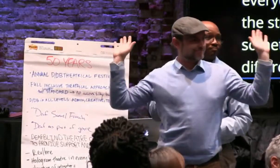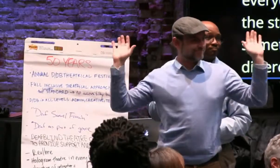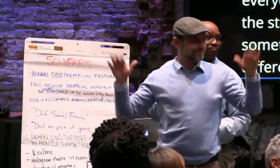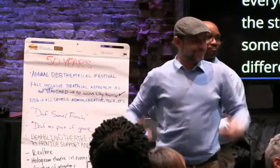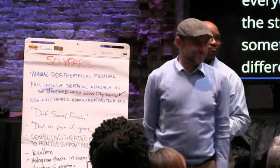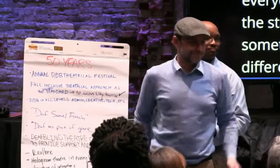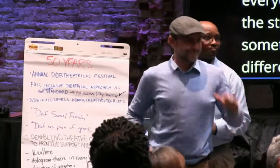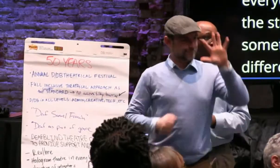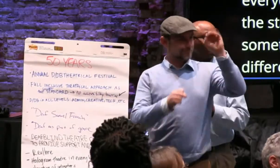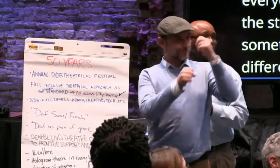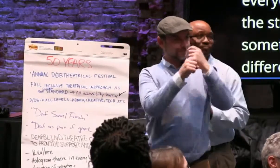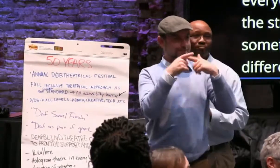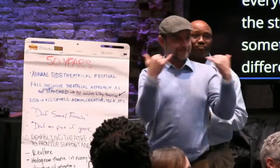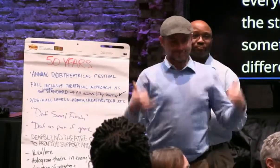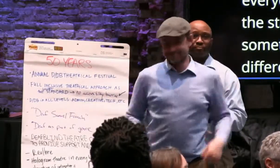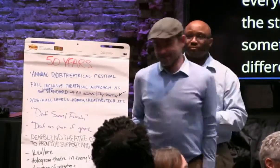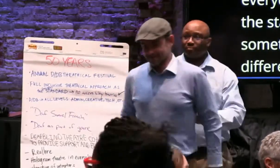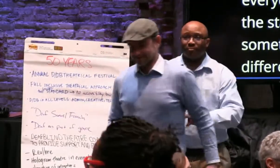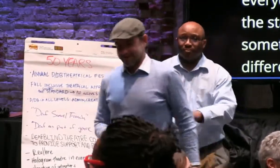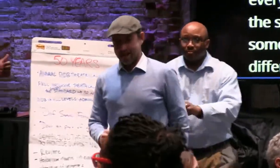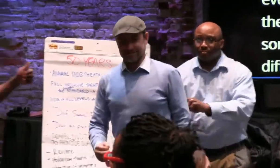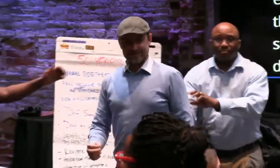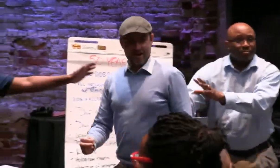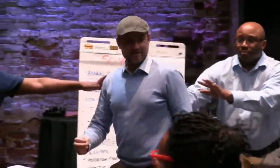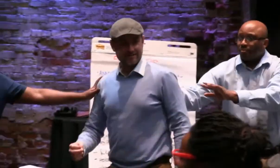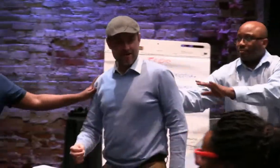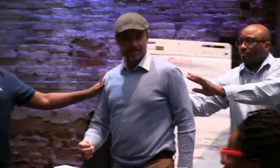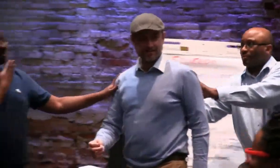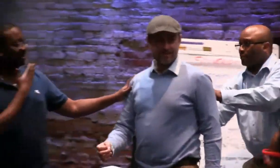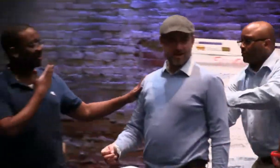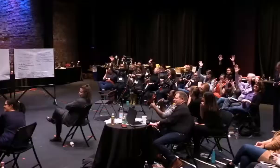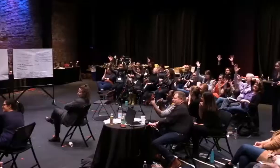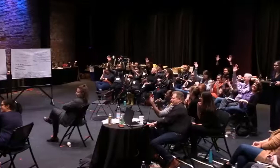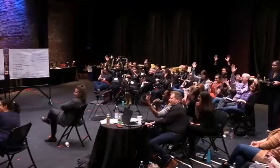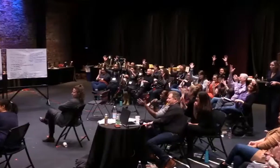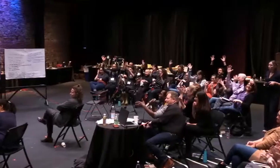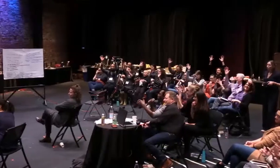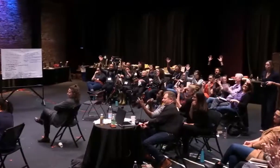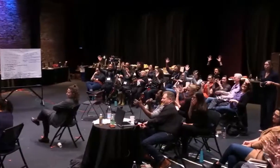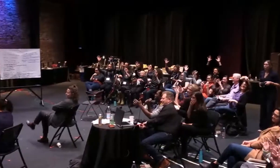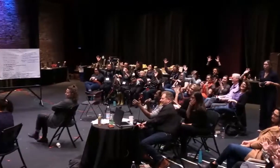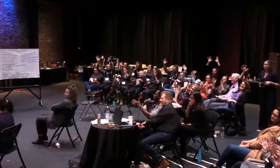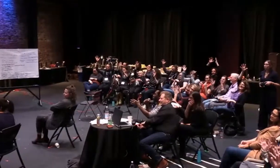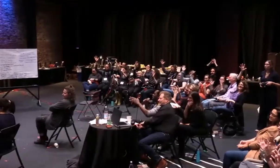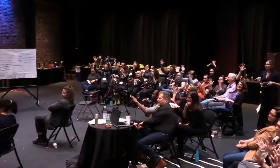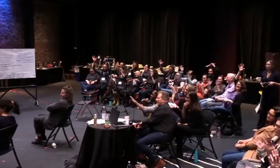So we won't need to have these accessories, these access providers, apps, sign language interpreters,